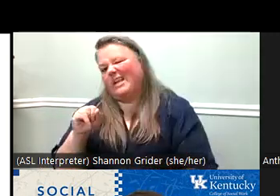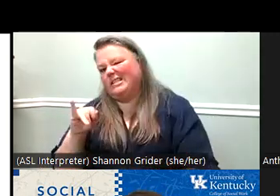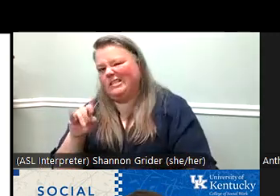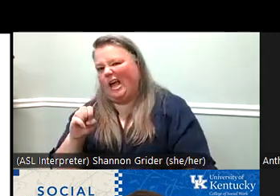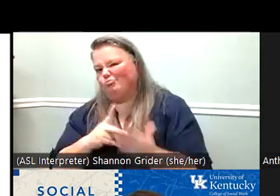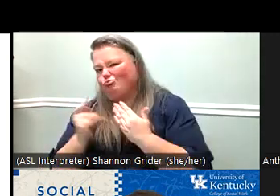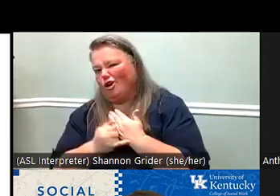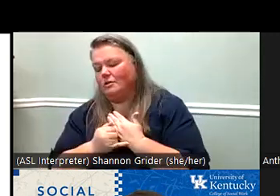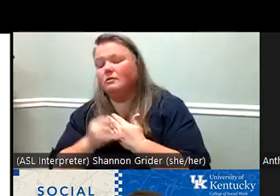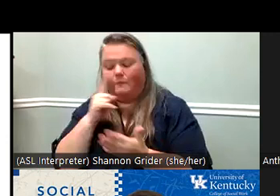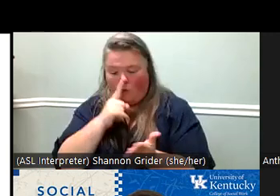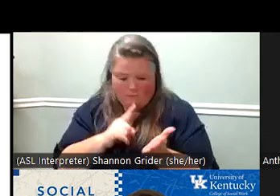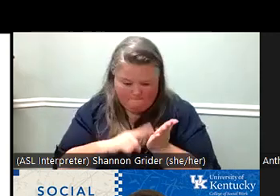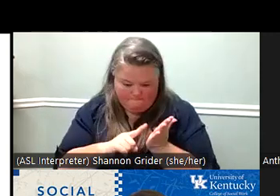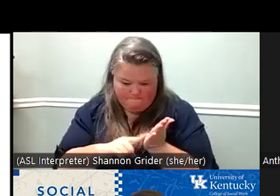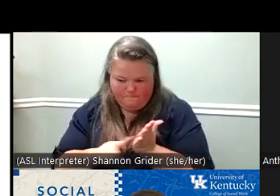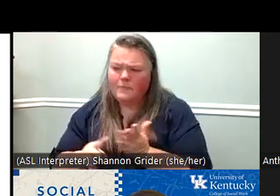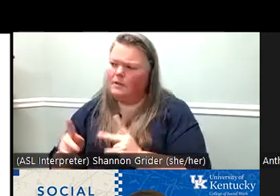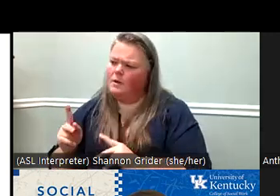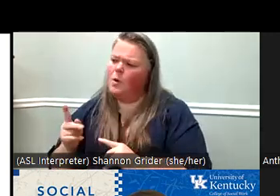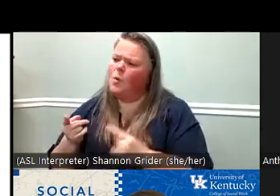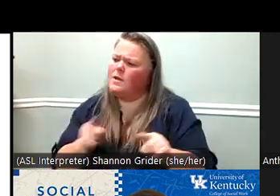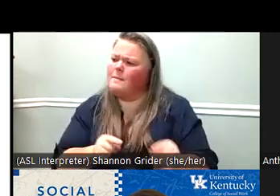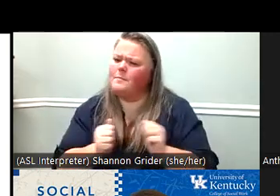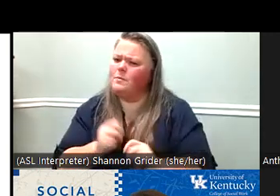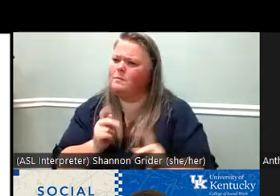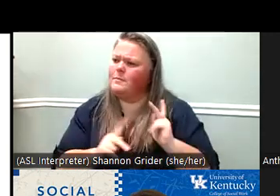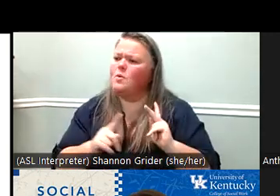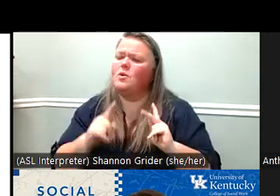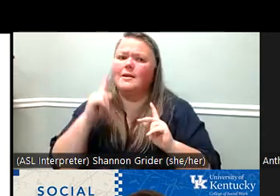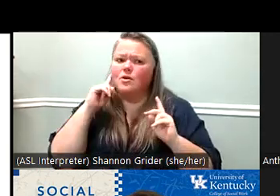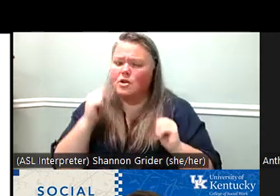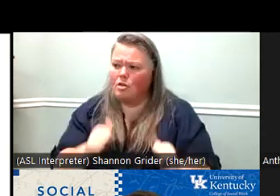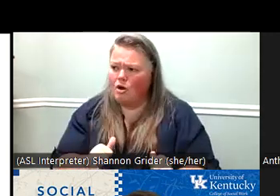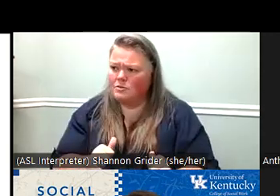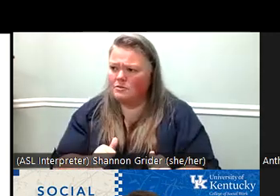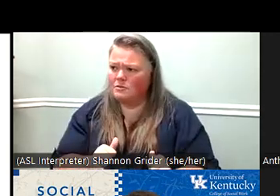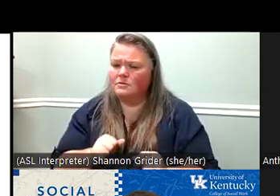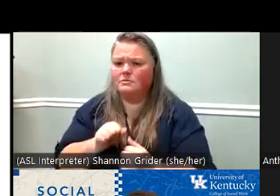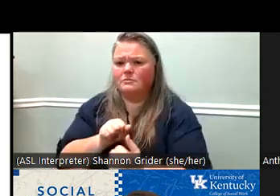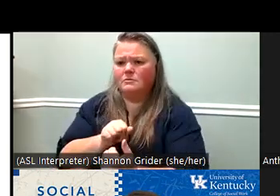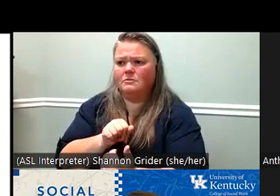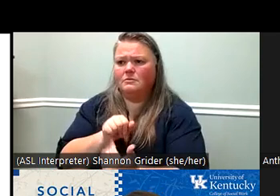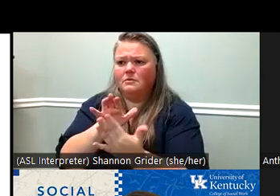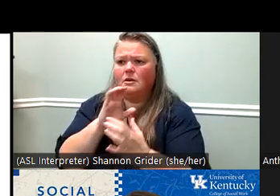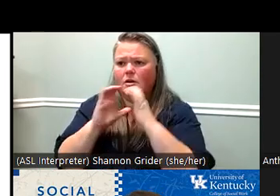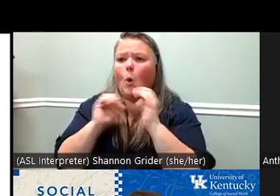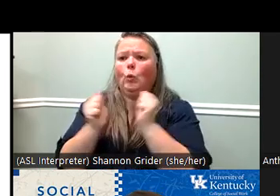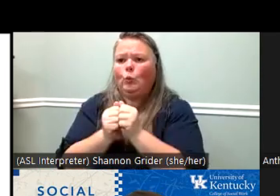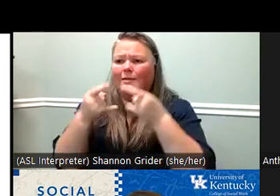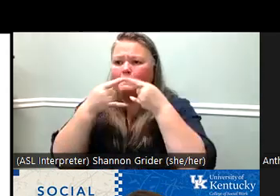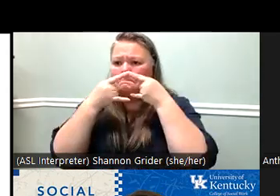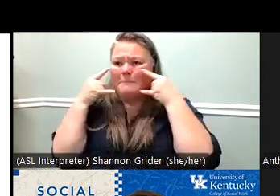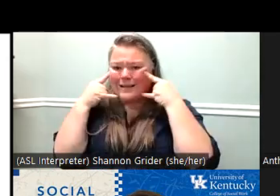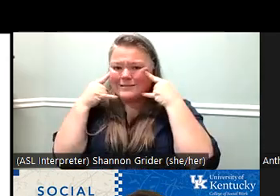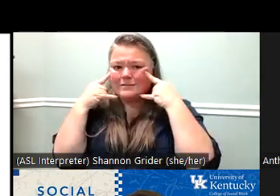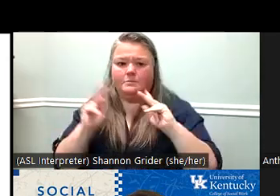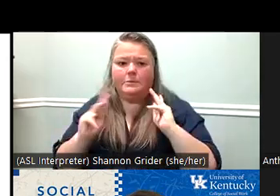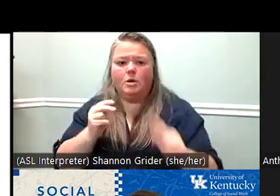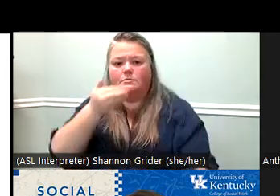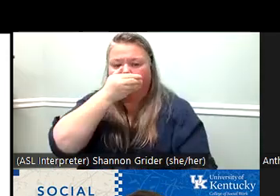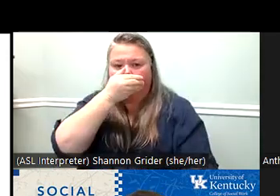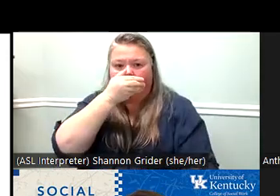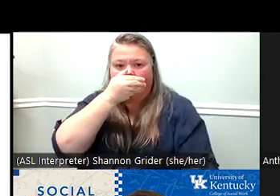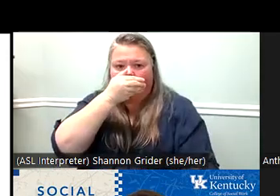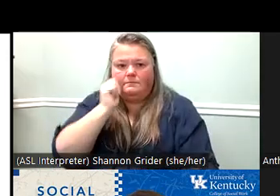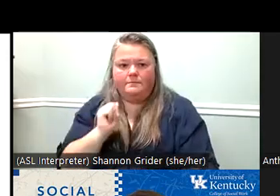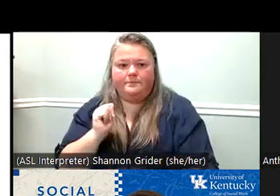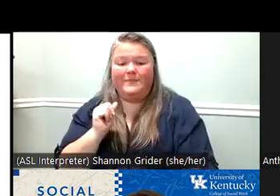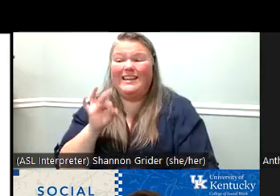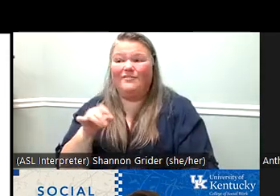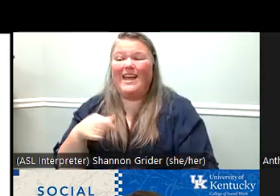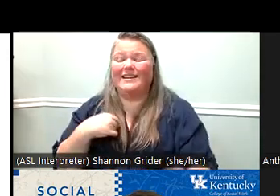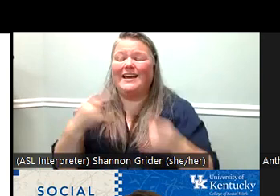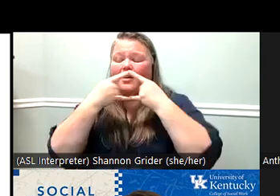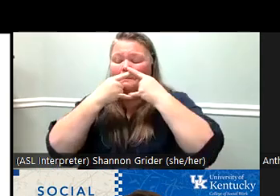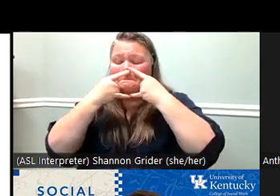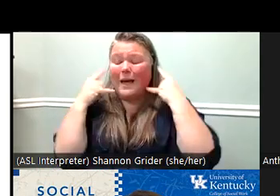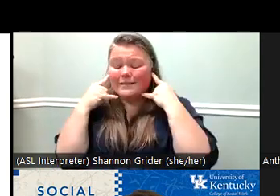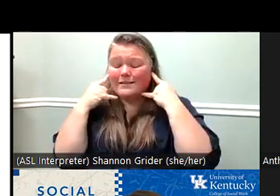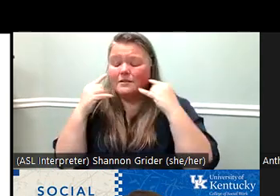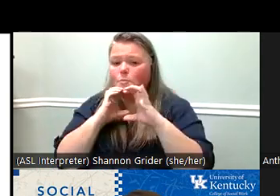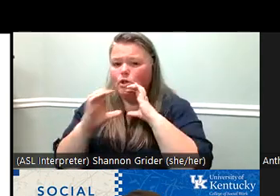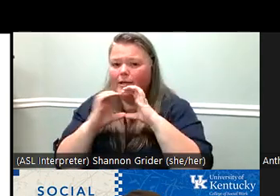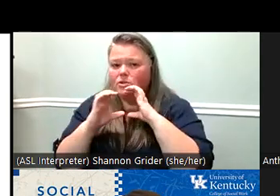I WAS A PART OF I DIDN'T JUST SEE PEOPLE STRUGGLING WITH MASKING BUT I SAW SUICIDE IDEATION INCREASE, AND SO I DEVELOPED AS A SIDE PROJECT A RESEARCH PROJECT TO